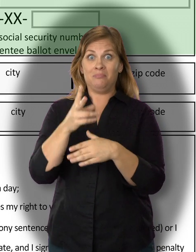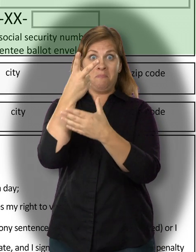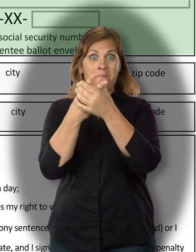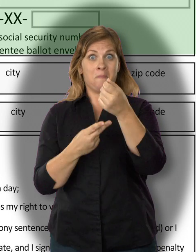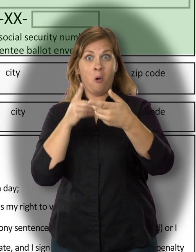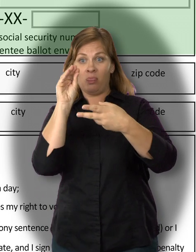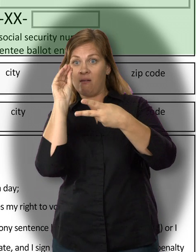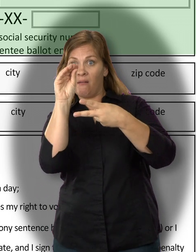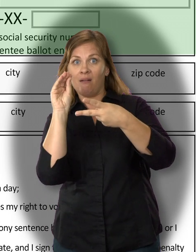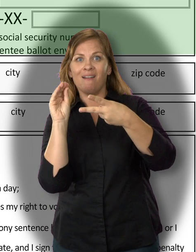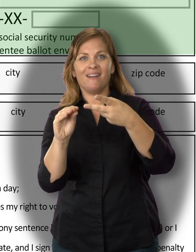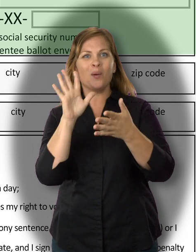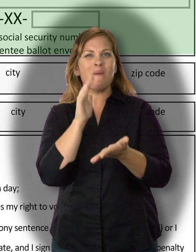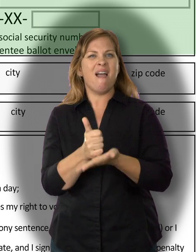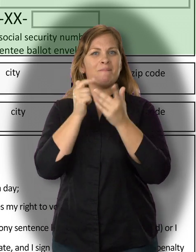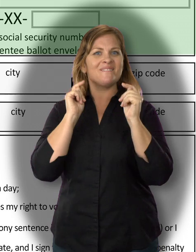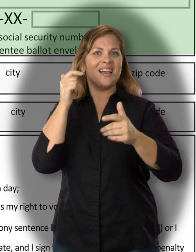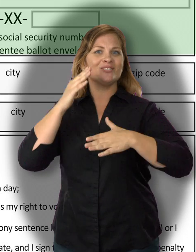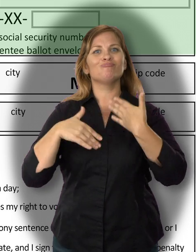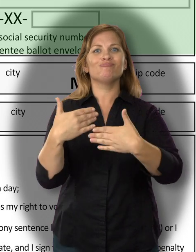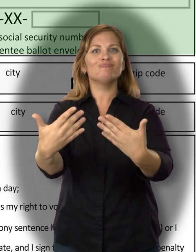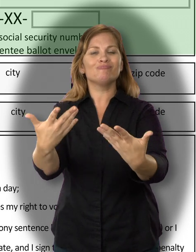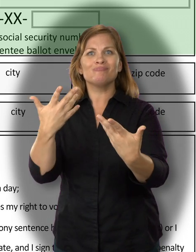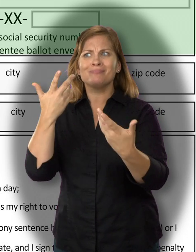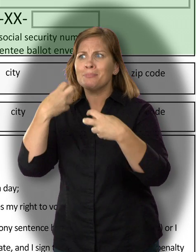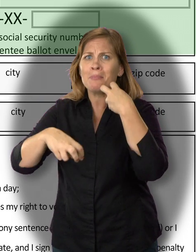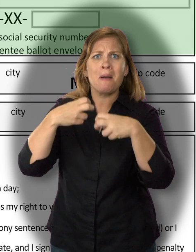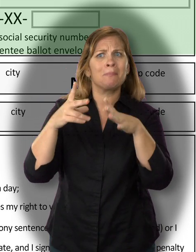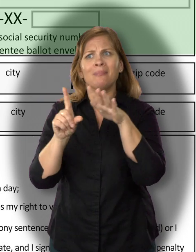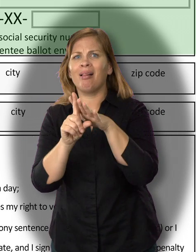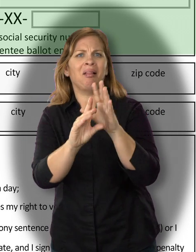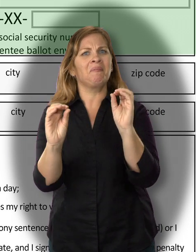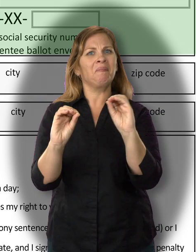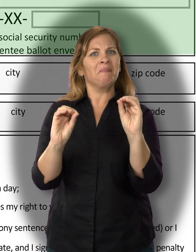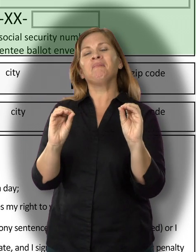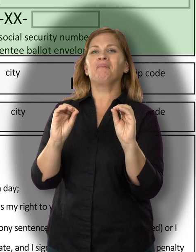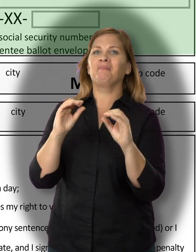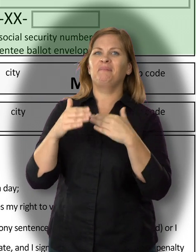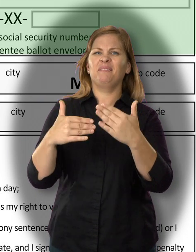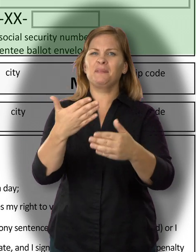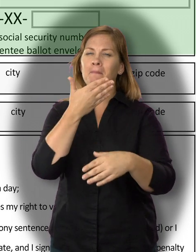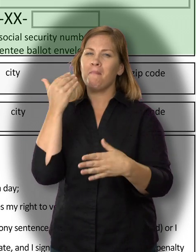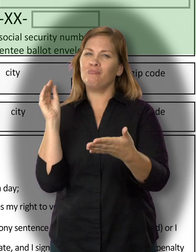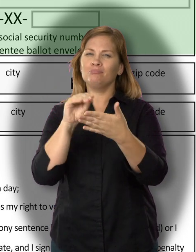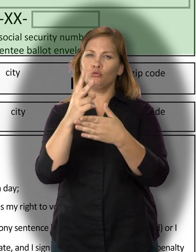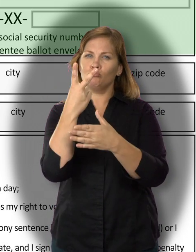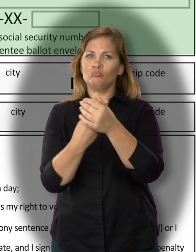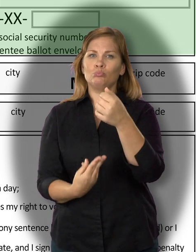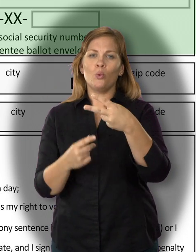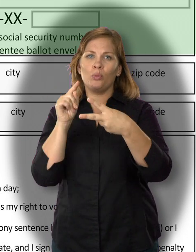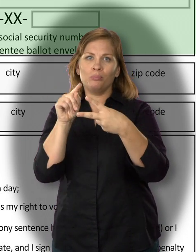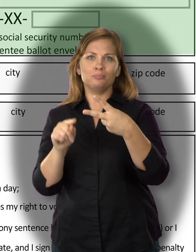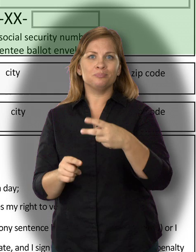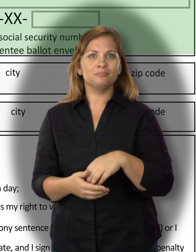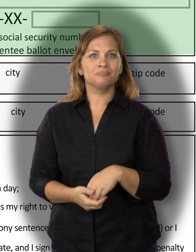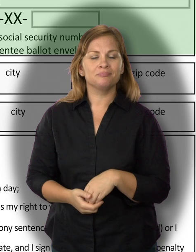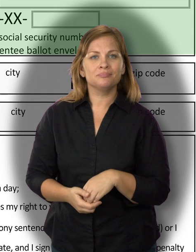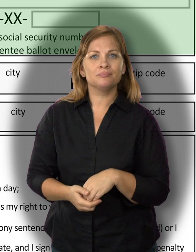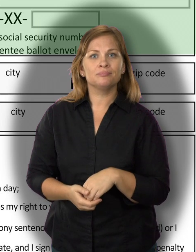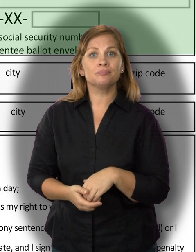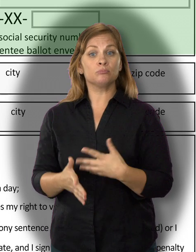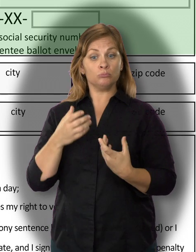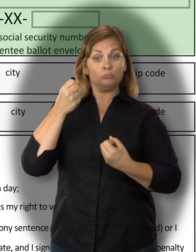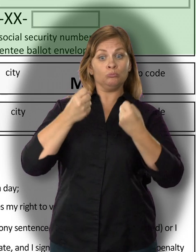and help ensure that there are no problems with your ballot.